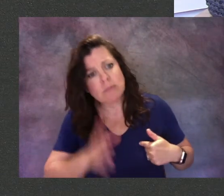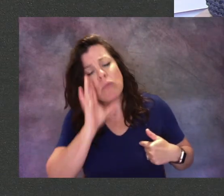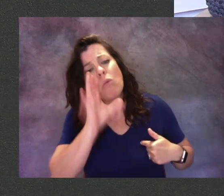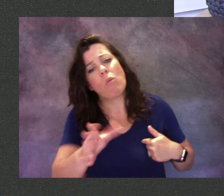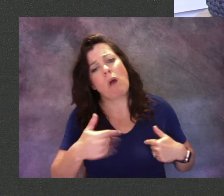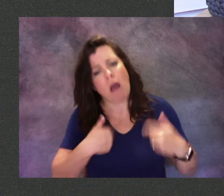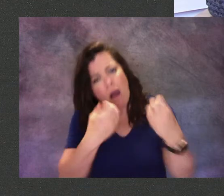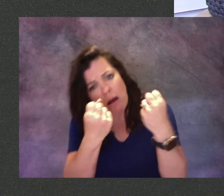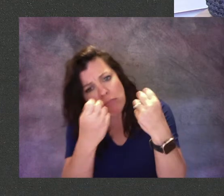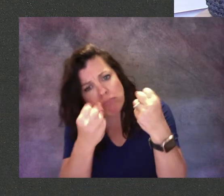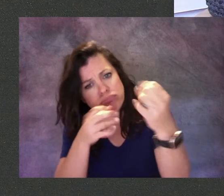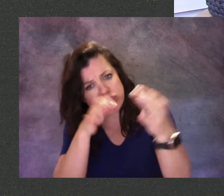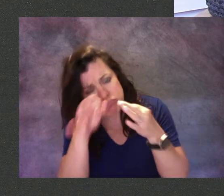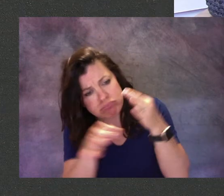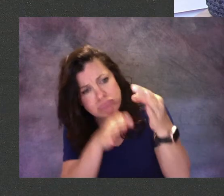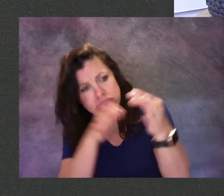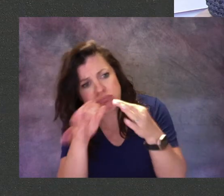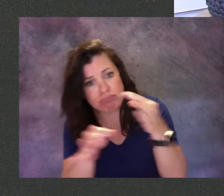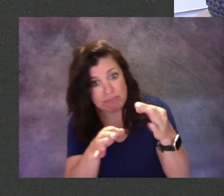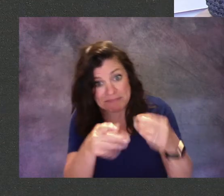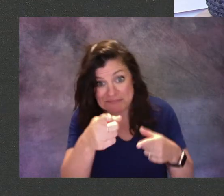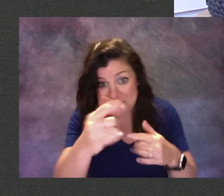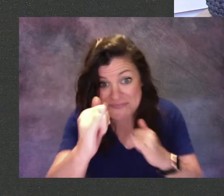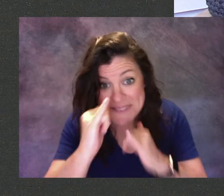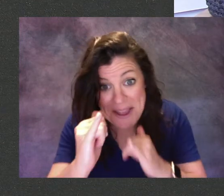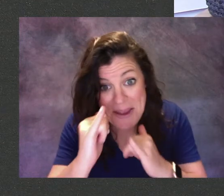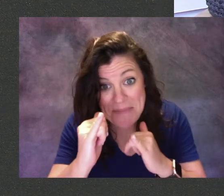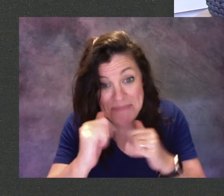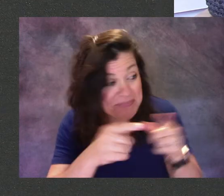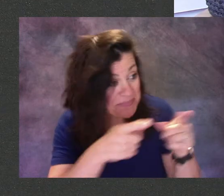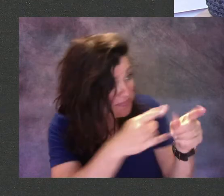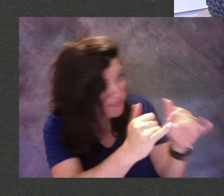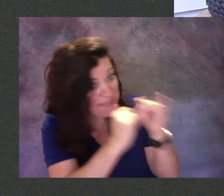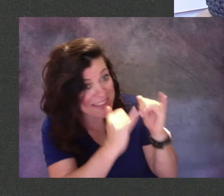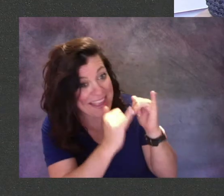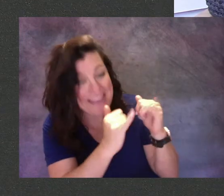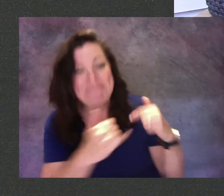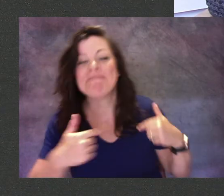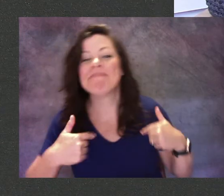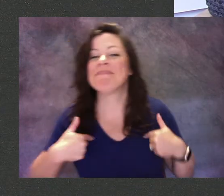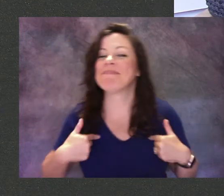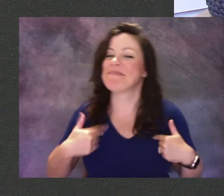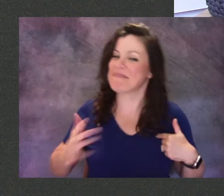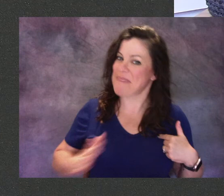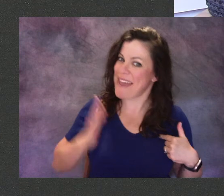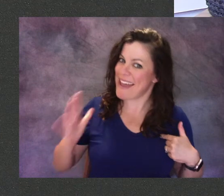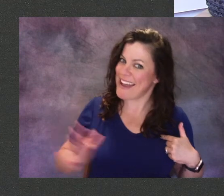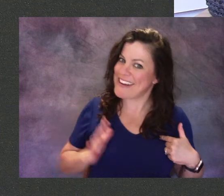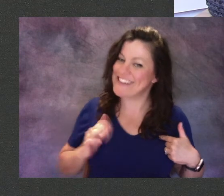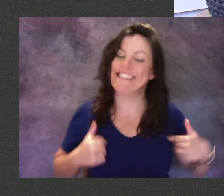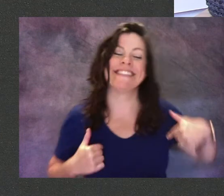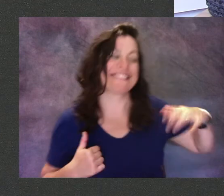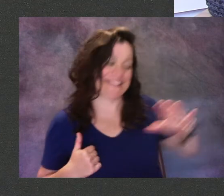Do you I use manners, I use manners